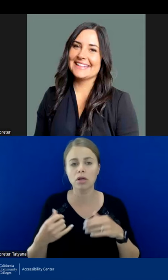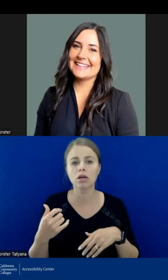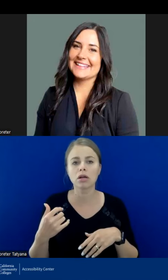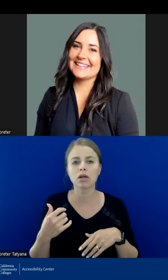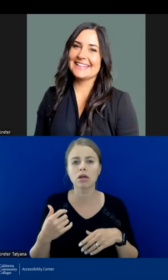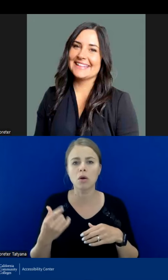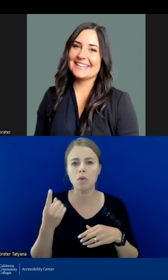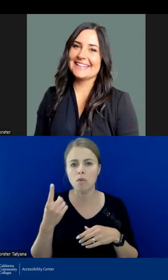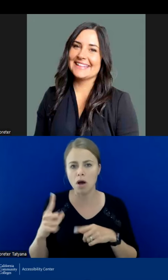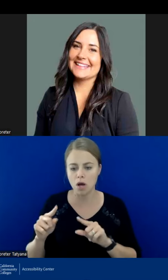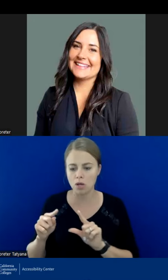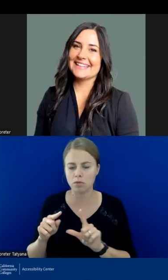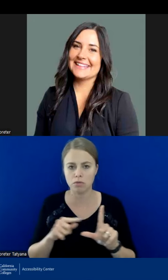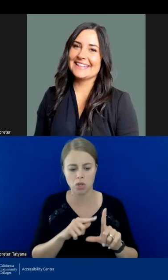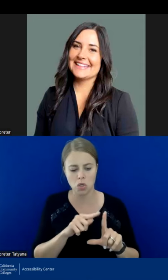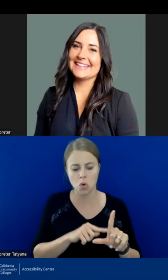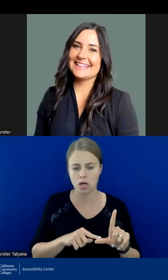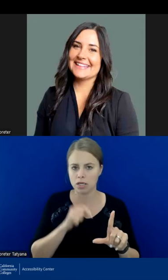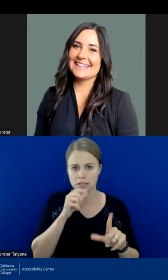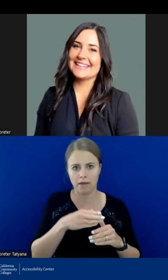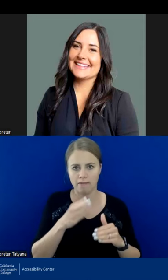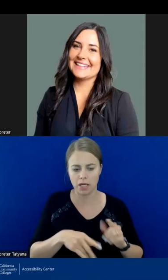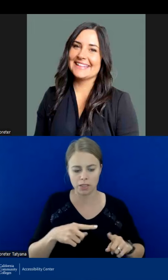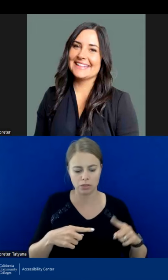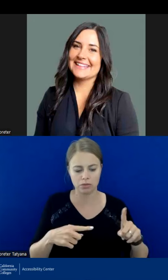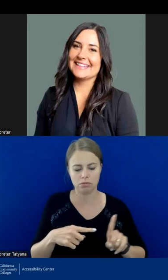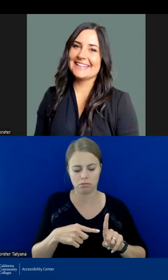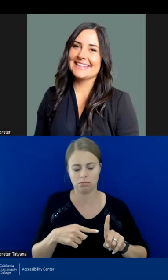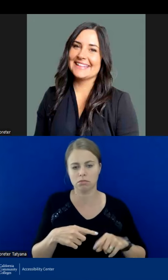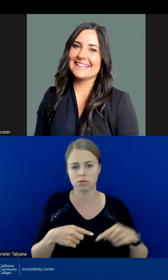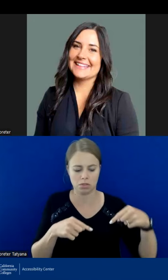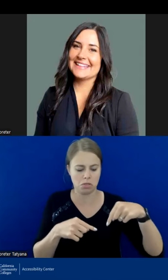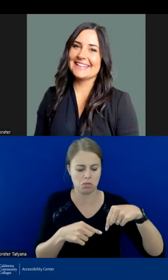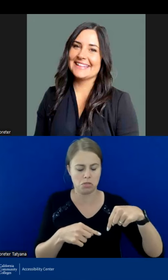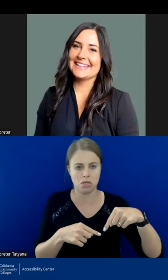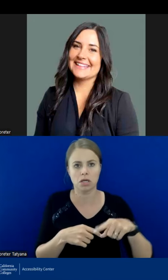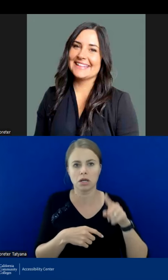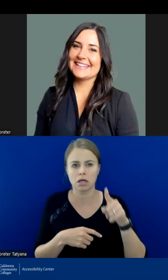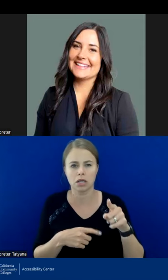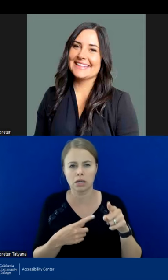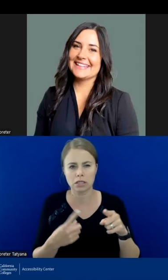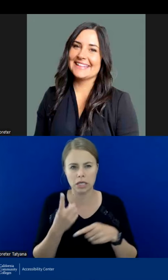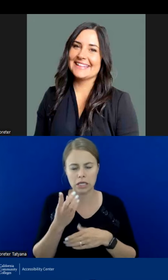so it gives it away. This is just a text with some lines on top of that. So it's a block and barrier.